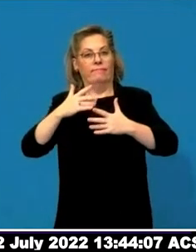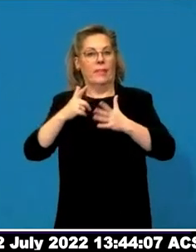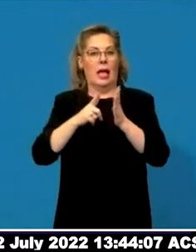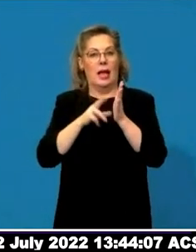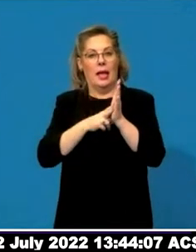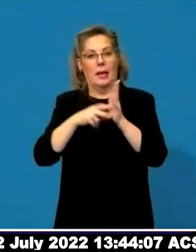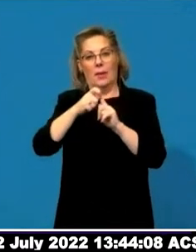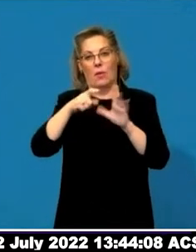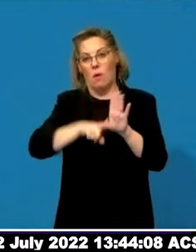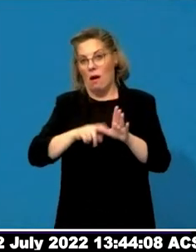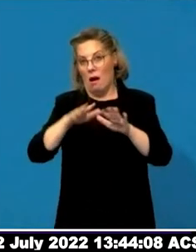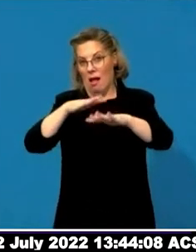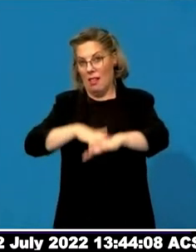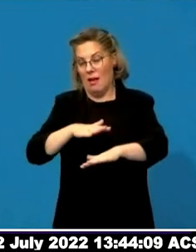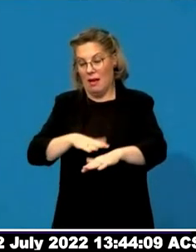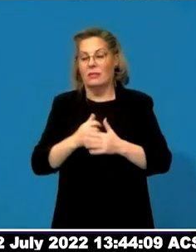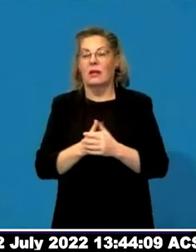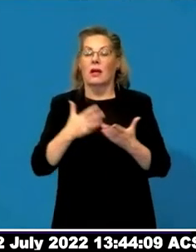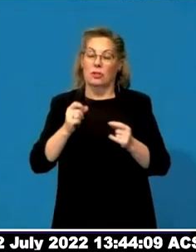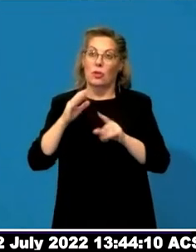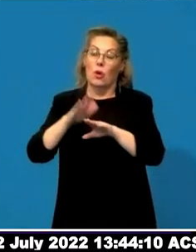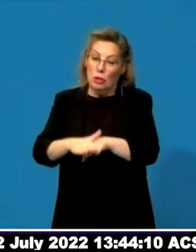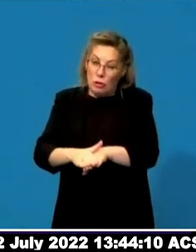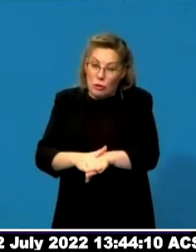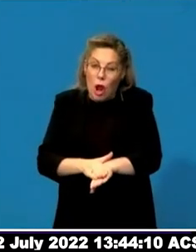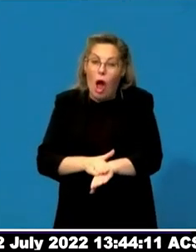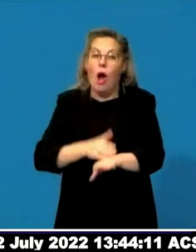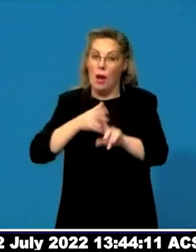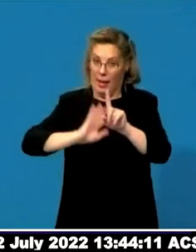But, I mean, one of the difficulties is for people from the Lands